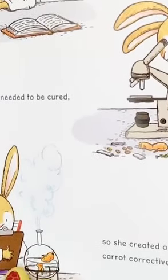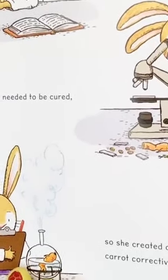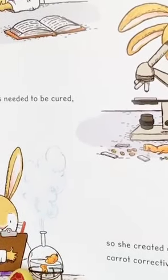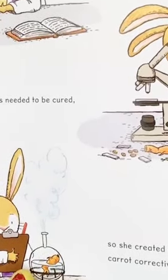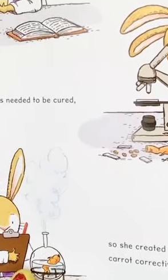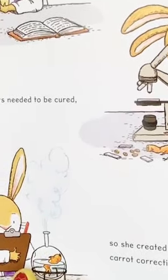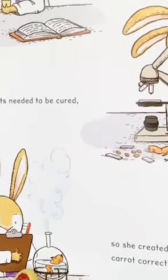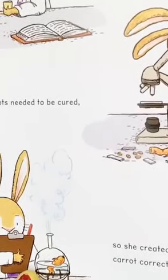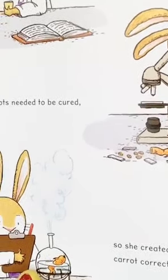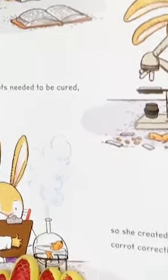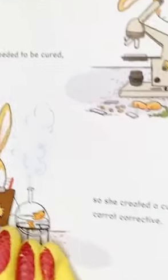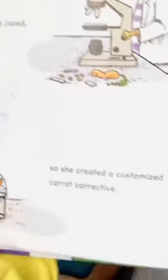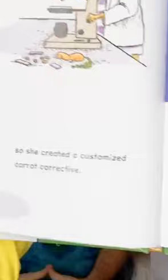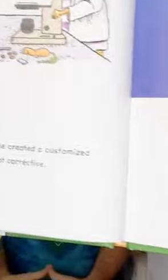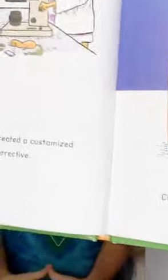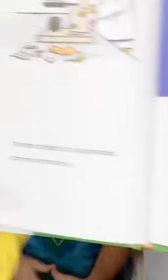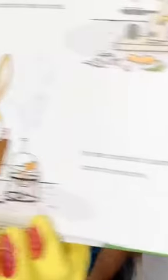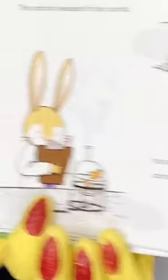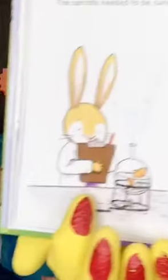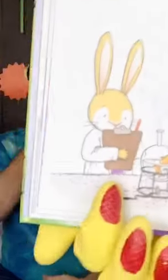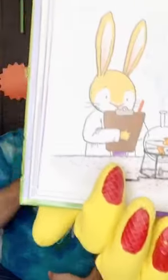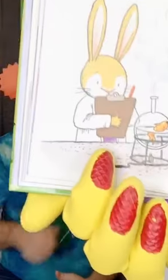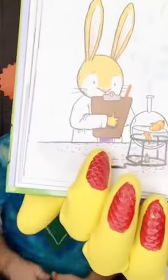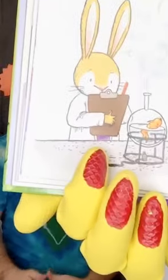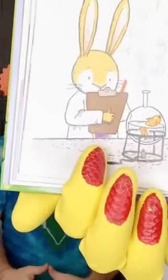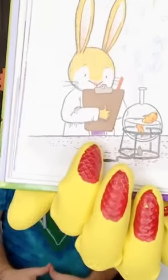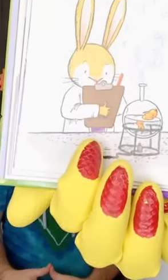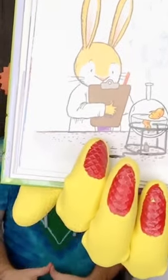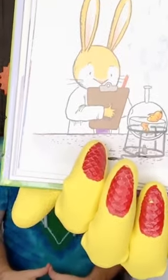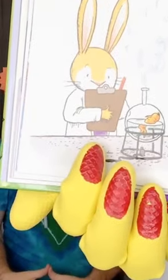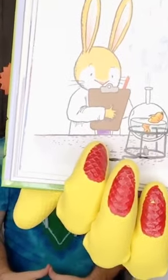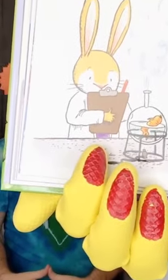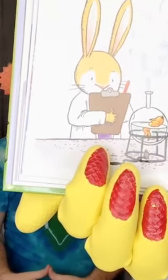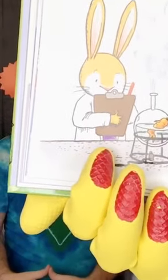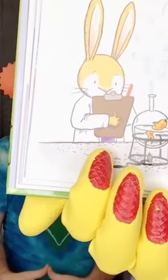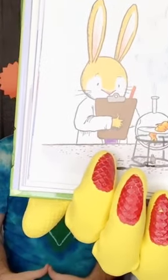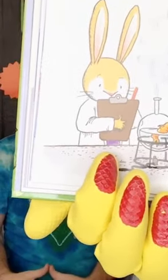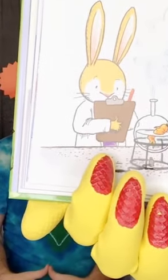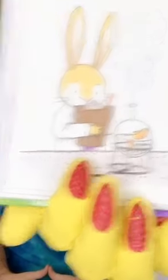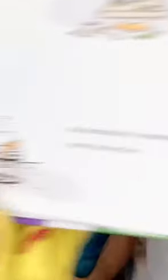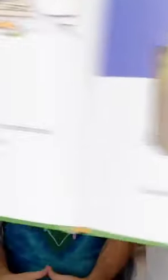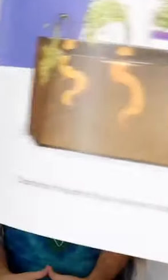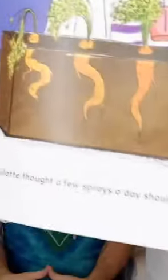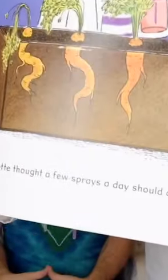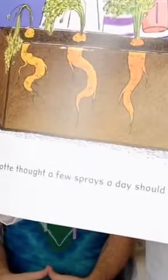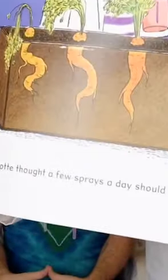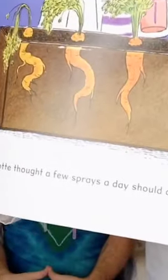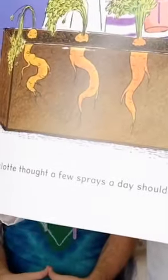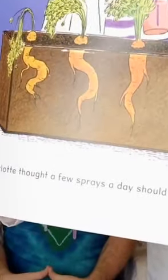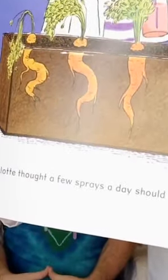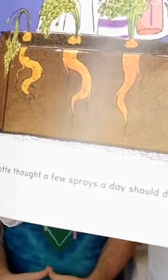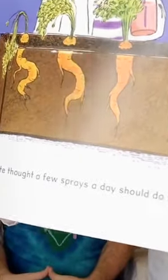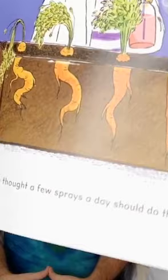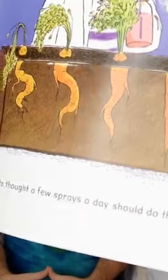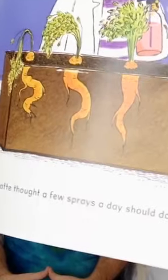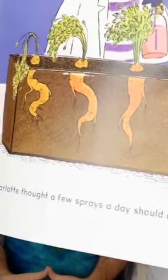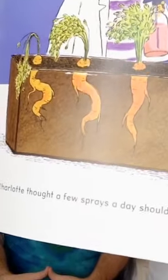Oh, she's using a microscope. Very cool, very cool. And she makes a thing that makes them better. So here's